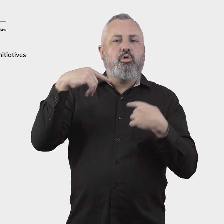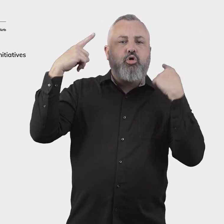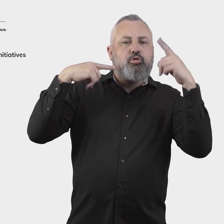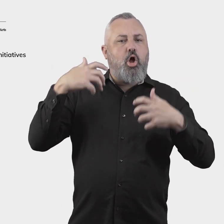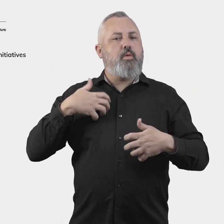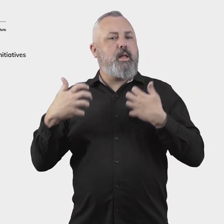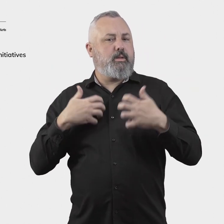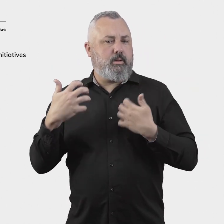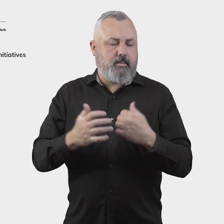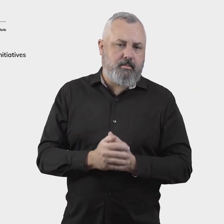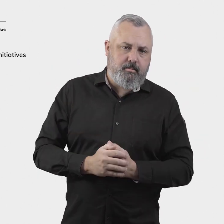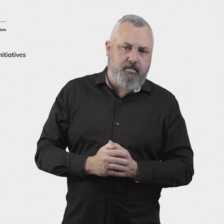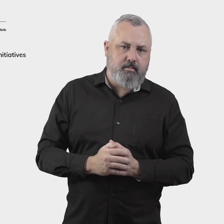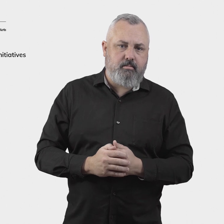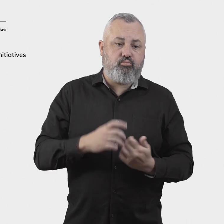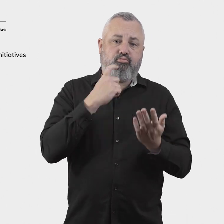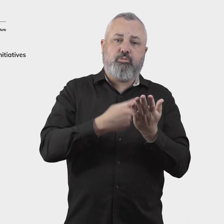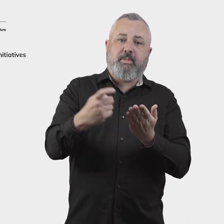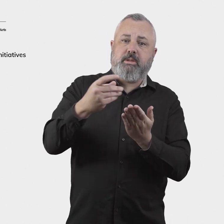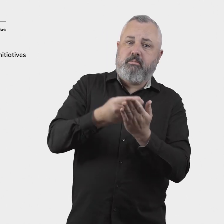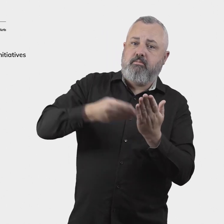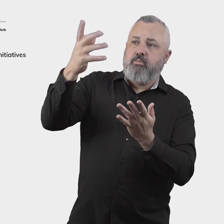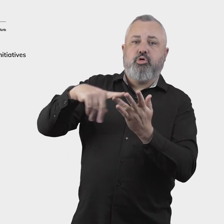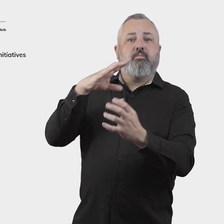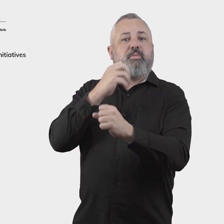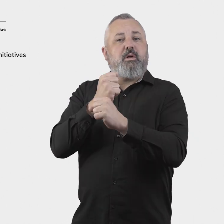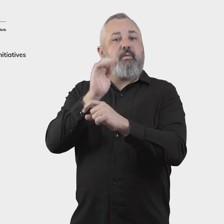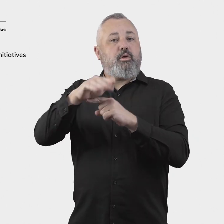aircraft noise complaints handling, publish reports and make recommendations to government about